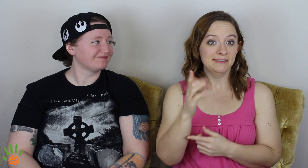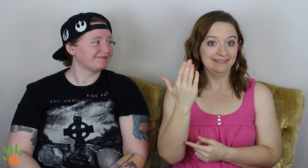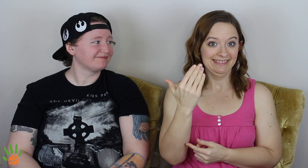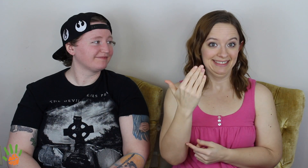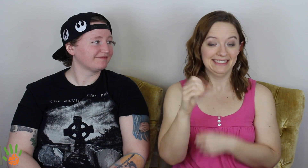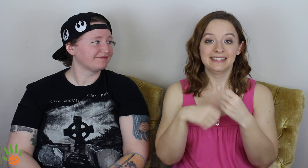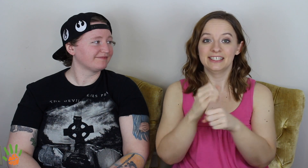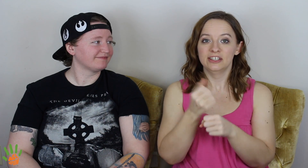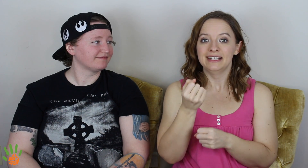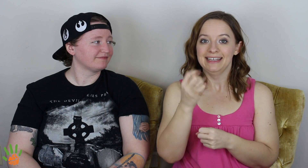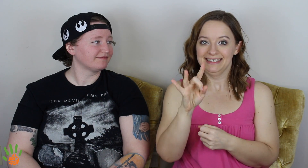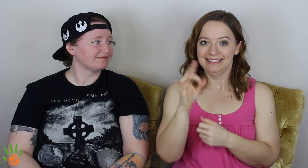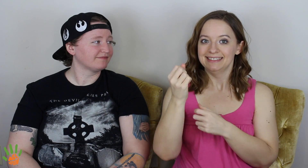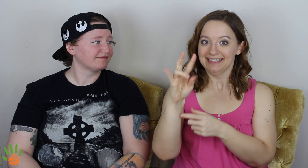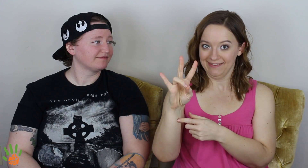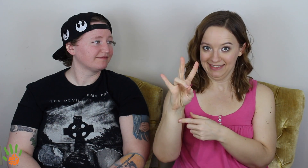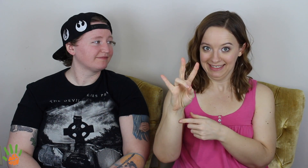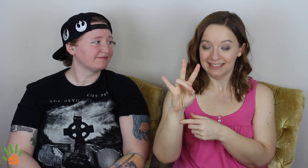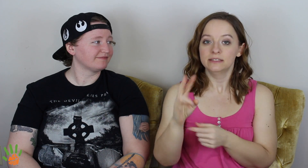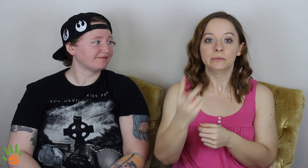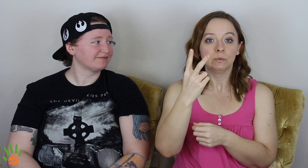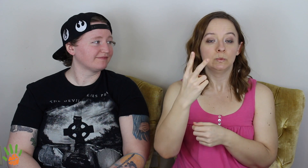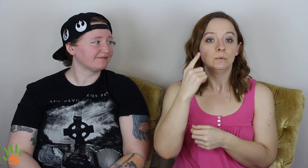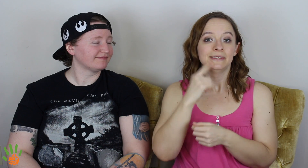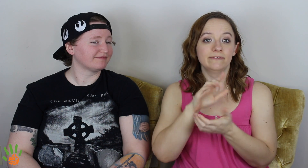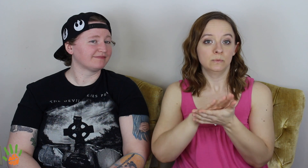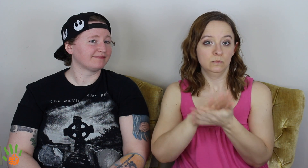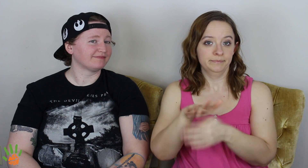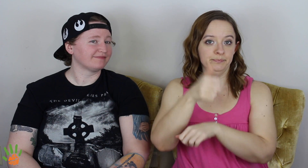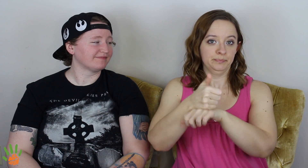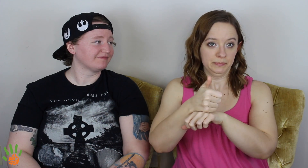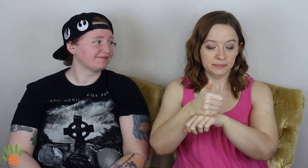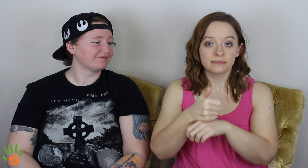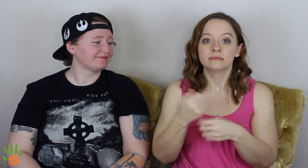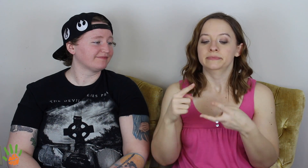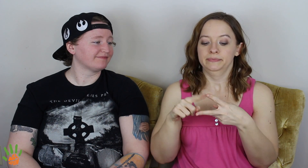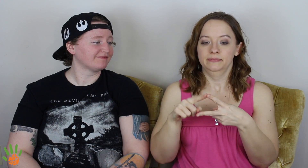April 15, 1817 two Deaf schools were founded,